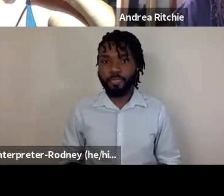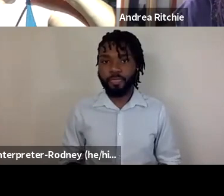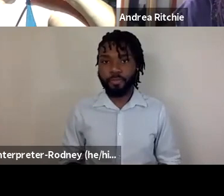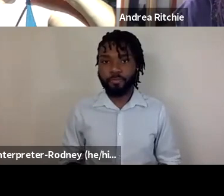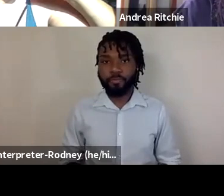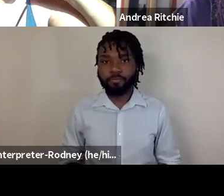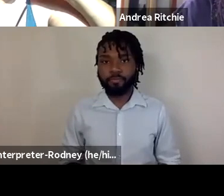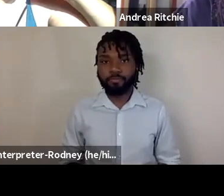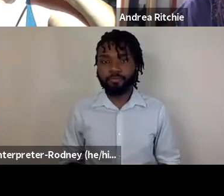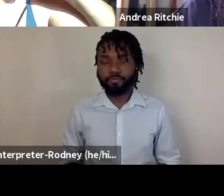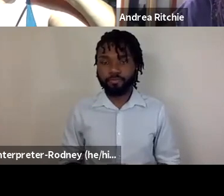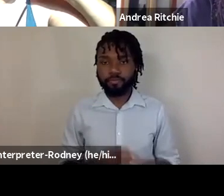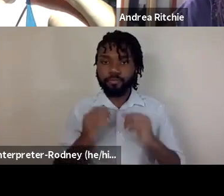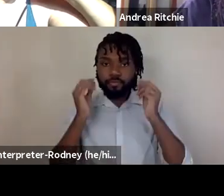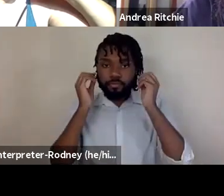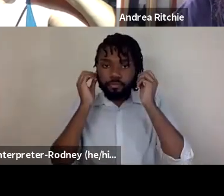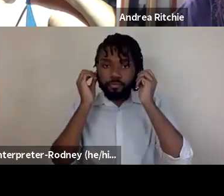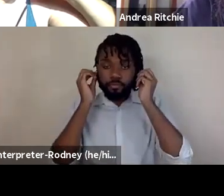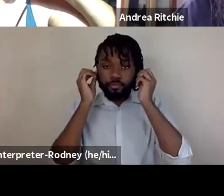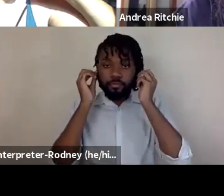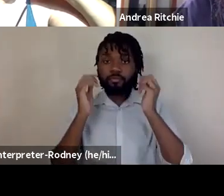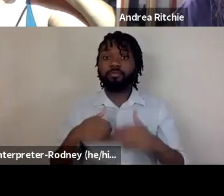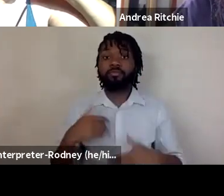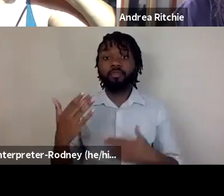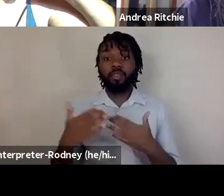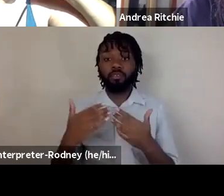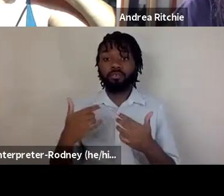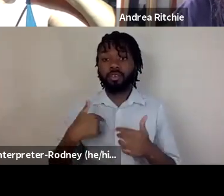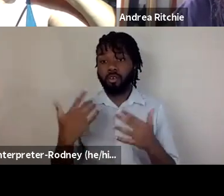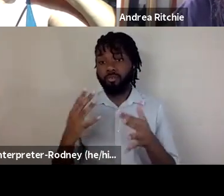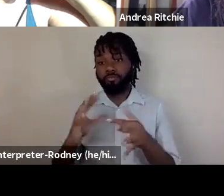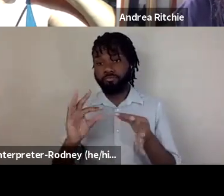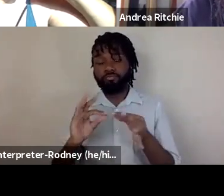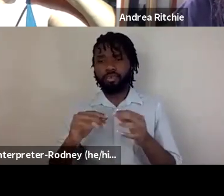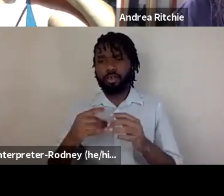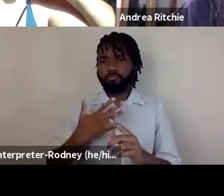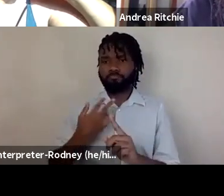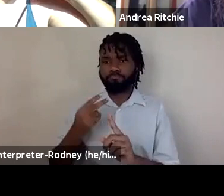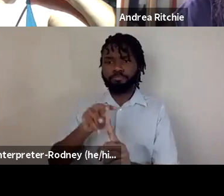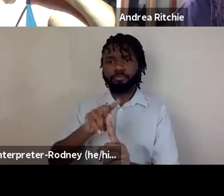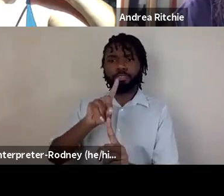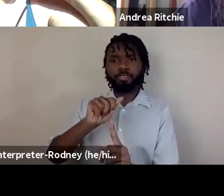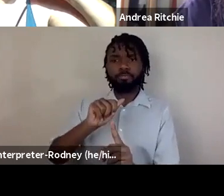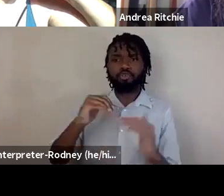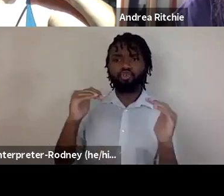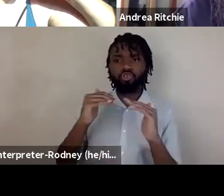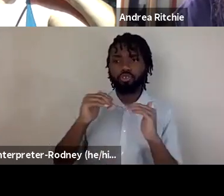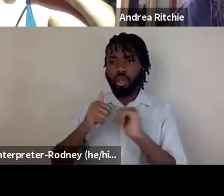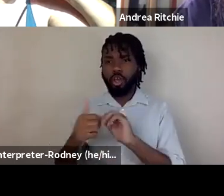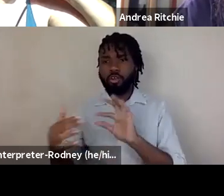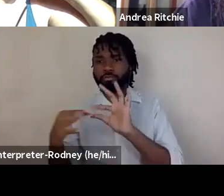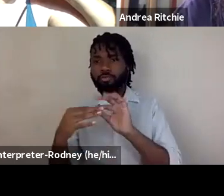The next piece I want to lift up in terms of how I see disability justice connected to abolition and also to healing justice.